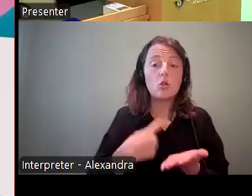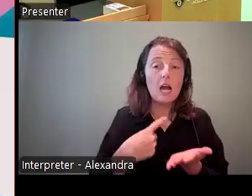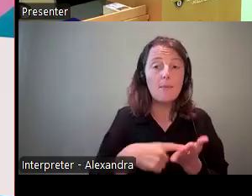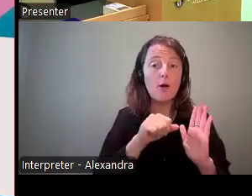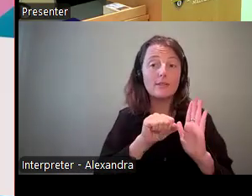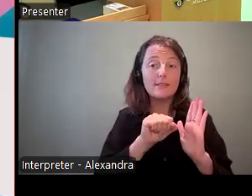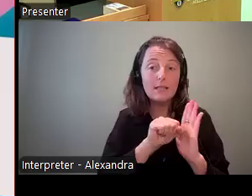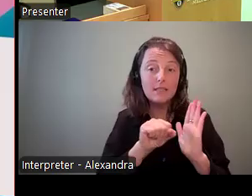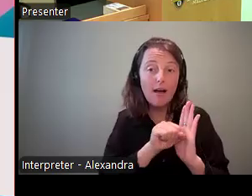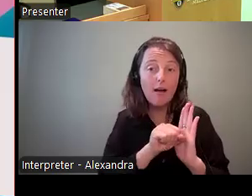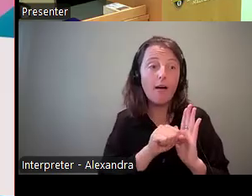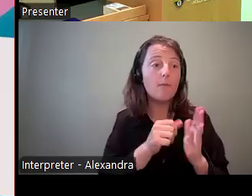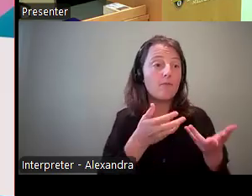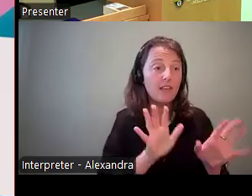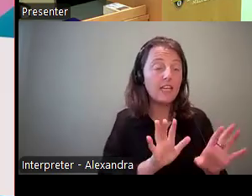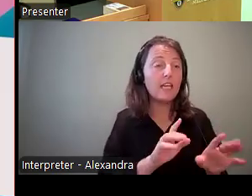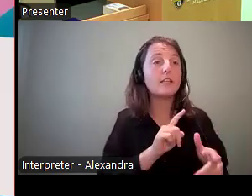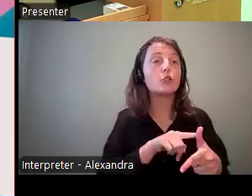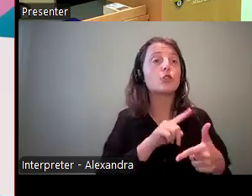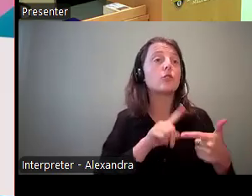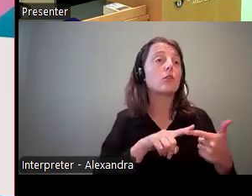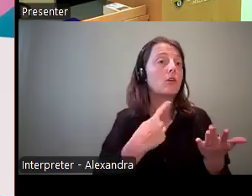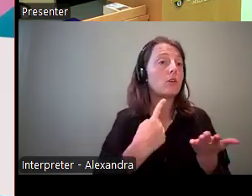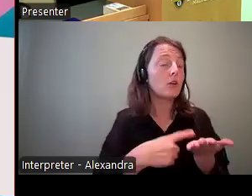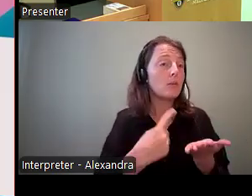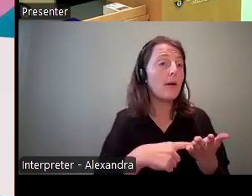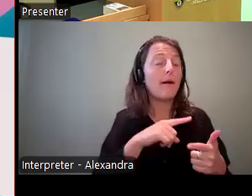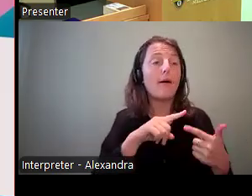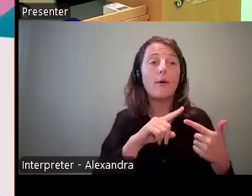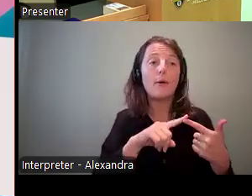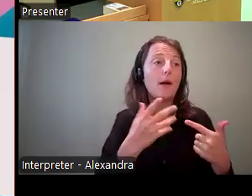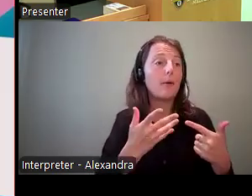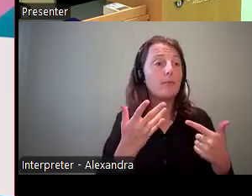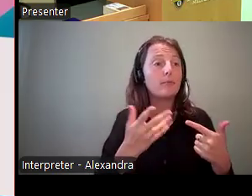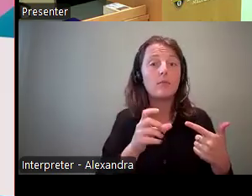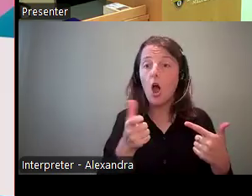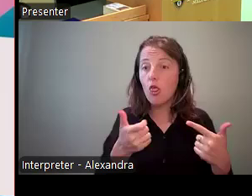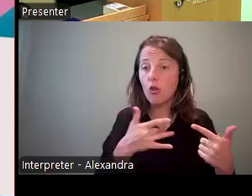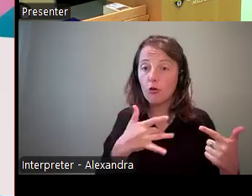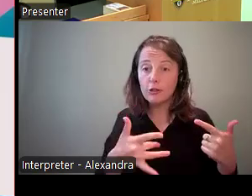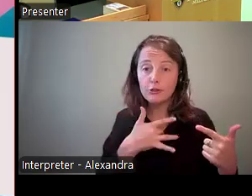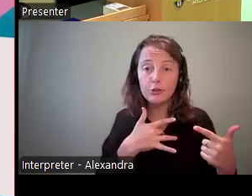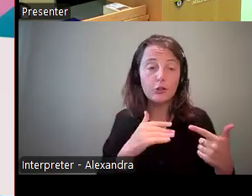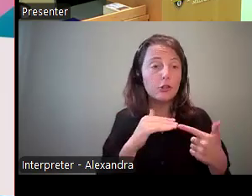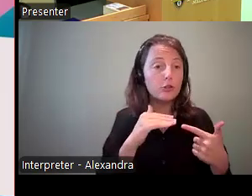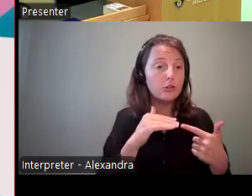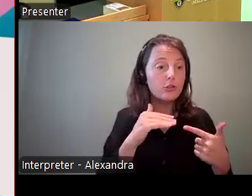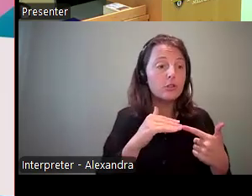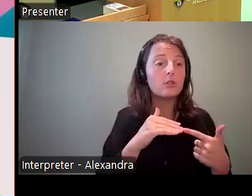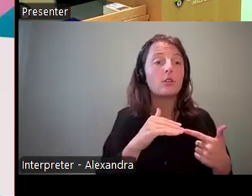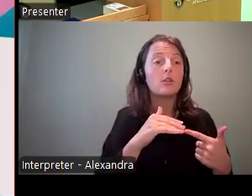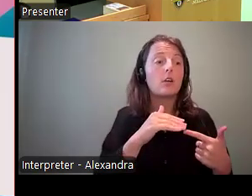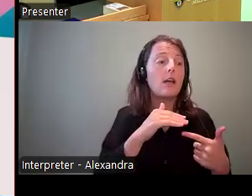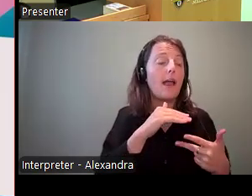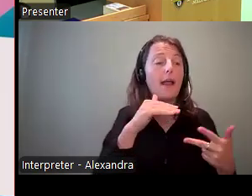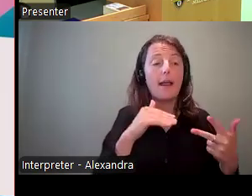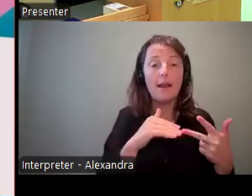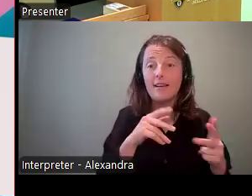um after you speak about other kinds of presenting concerns and uh psychiatric history mental health